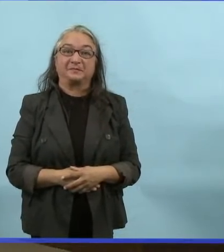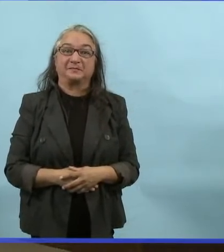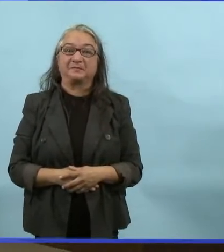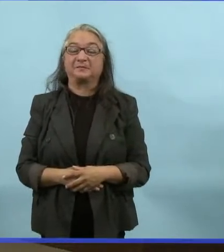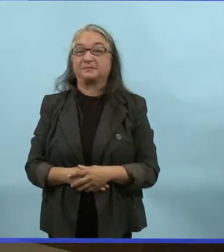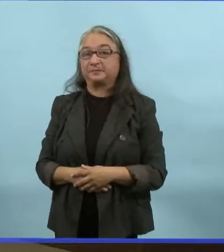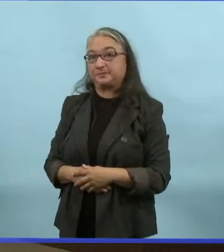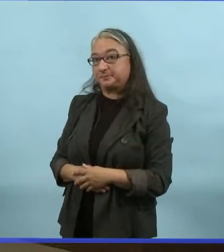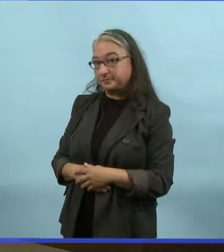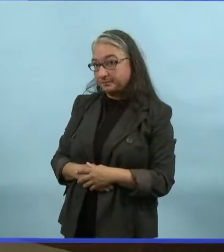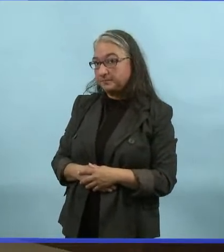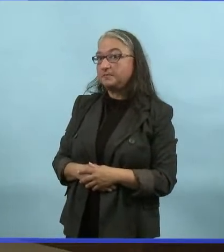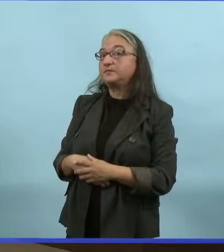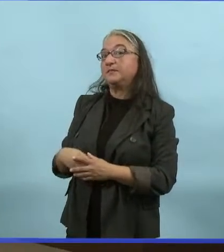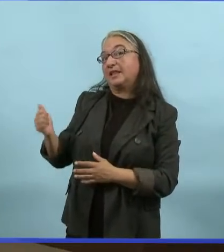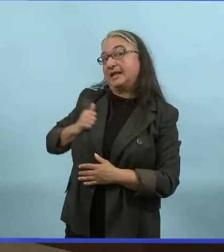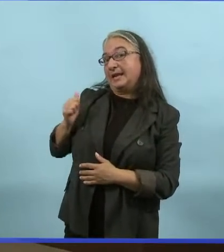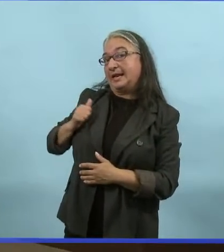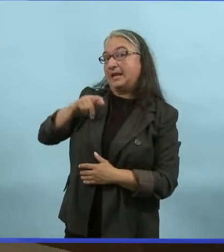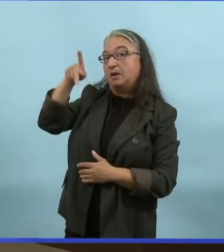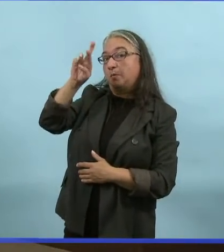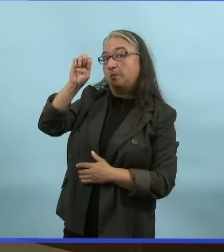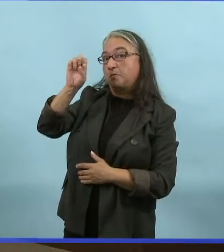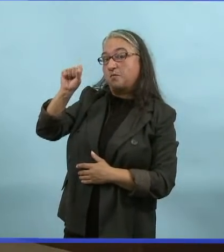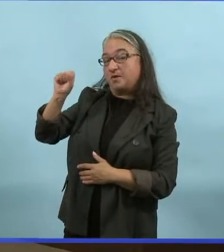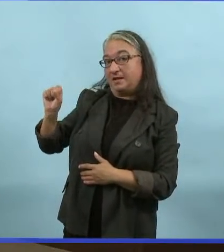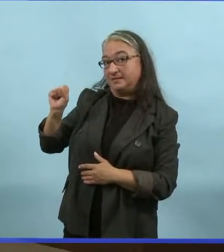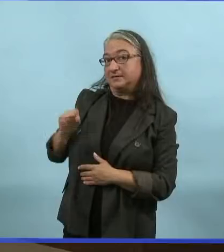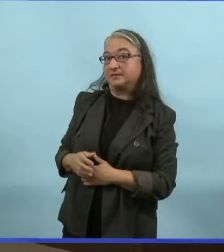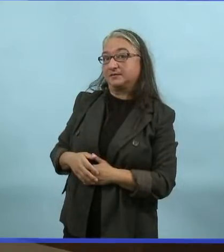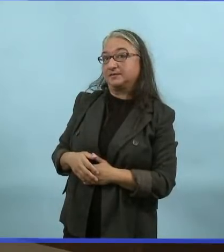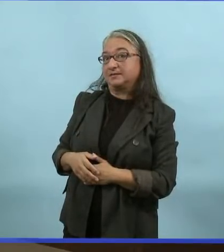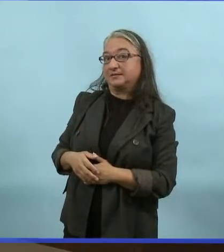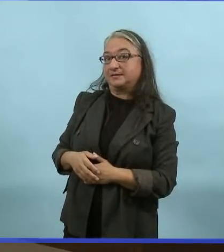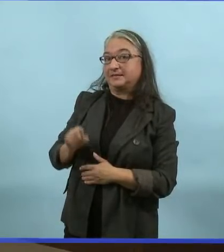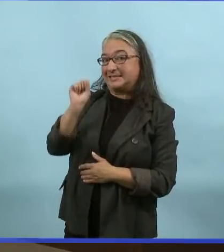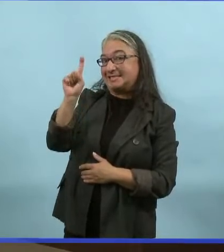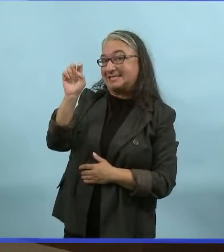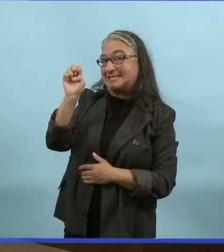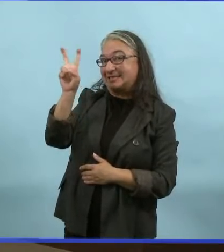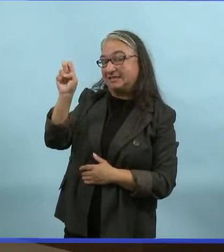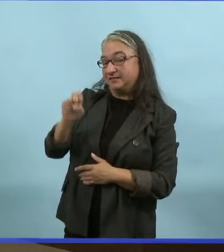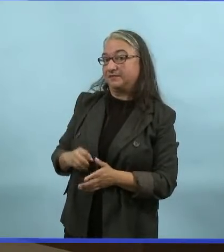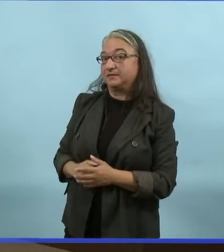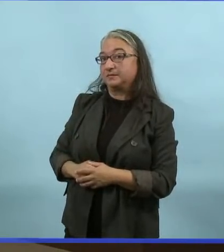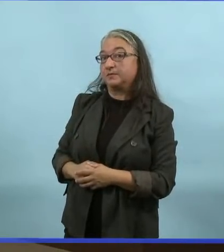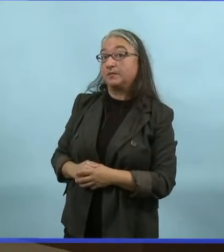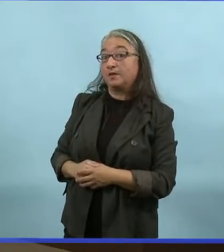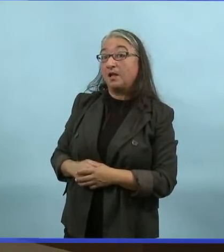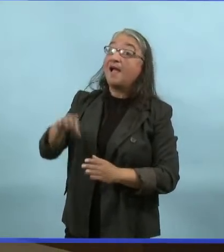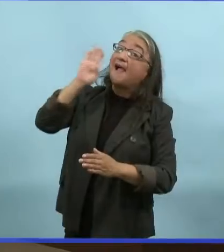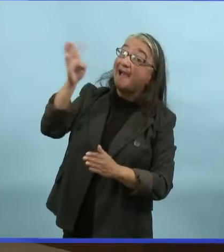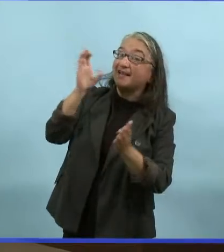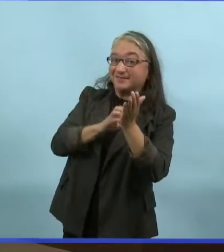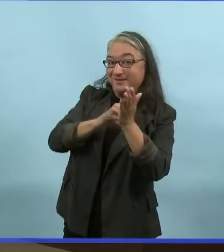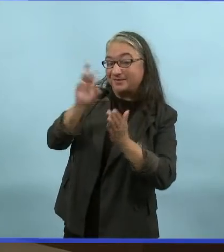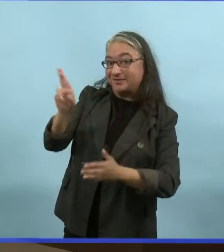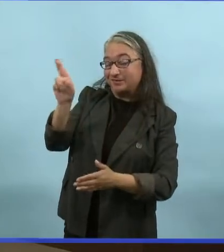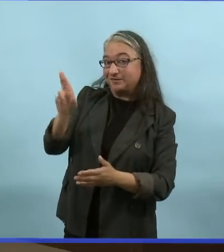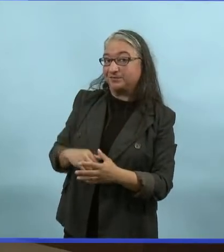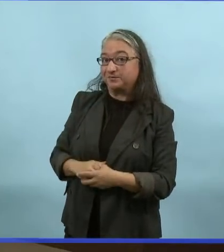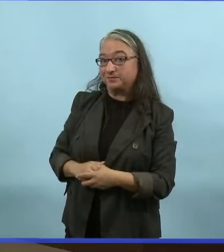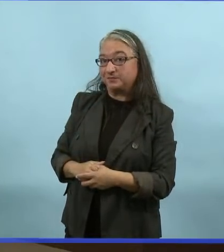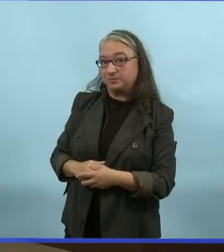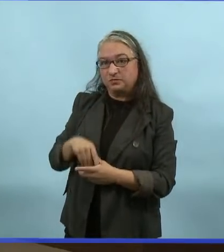from the Canadian press steve oh hi Dr. rusin you mentioned suspicious activity around